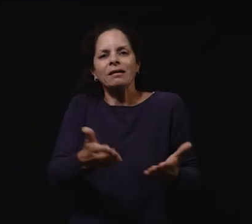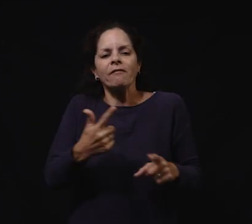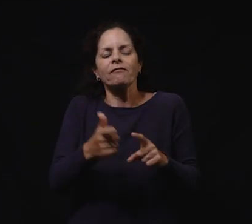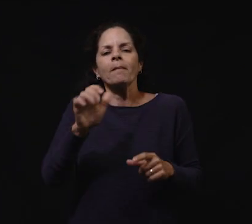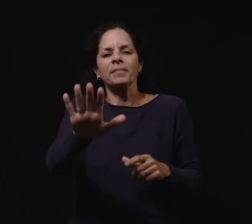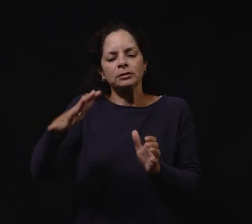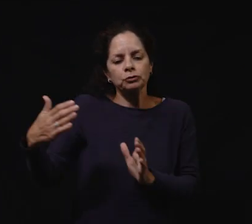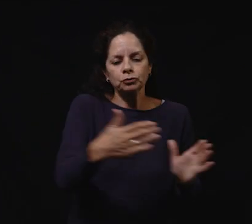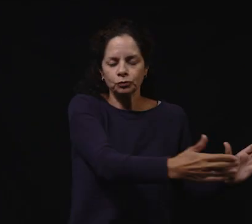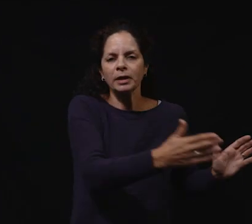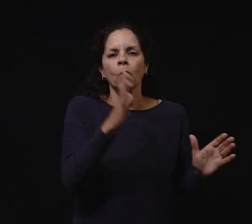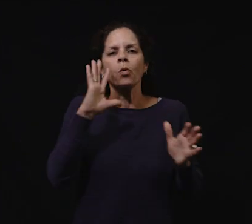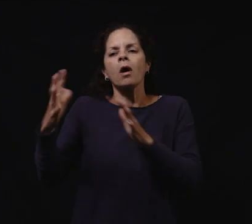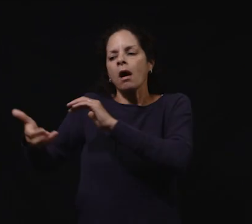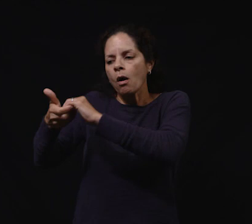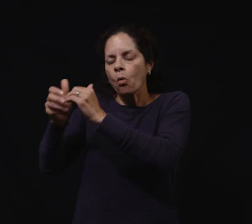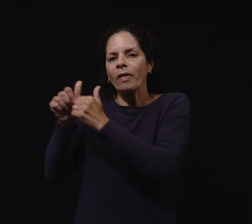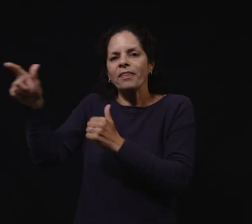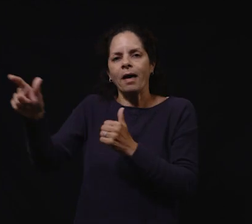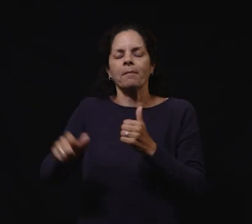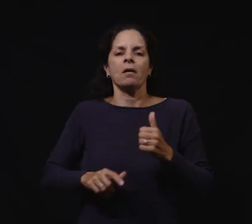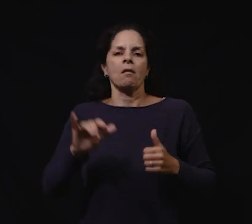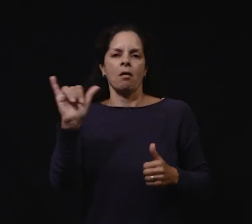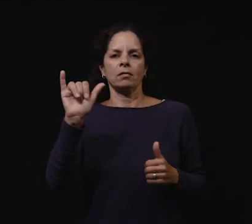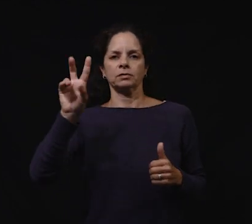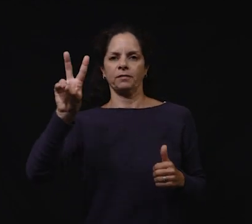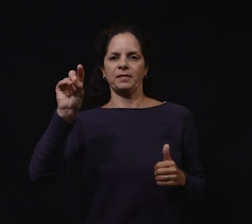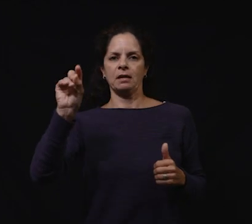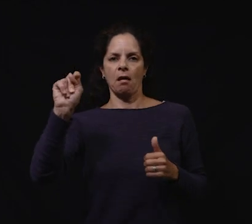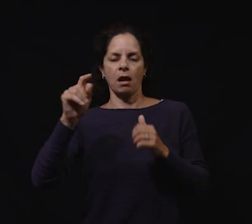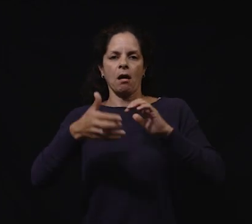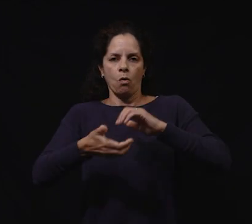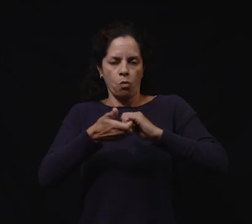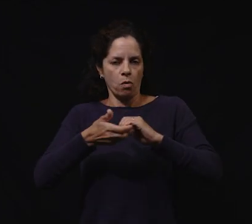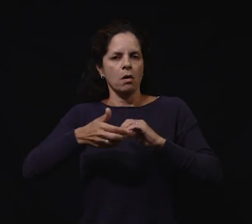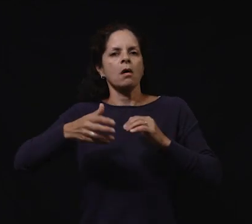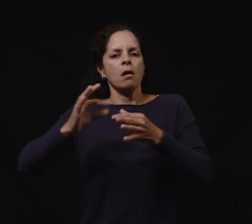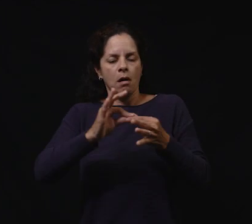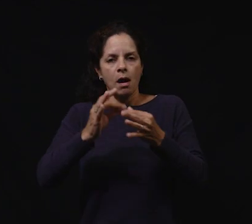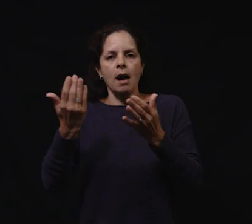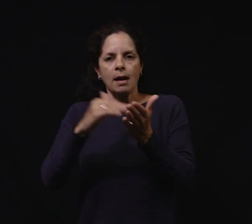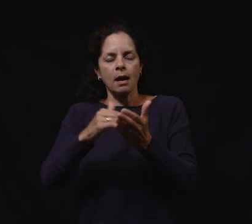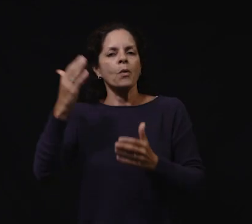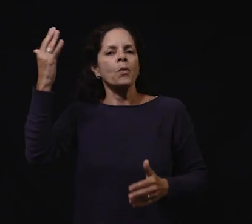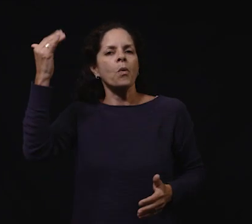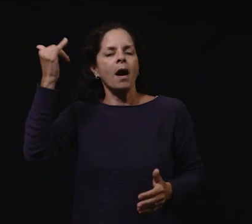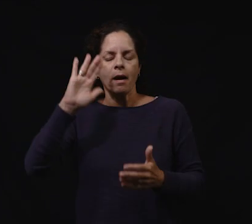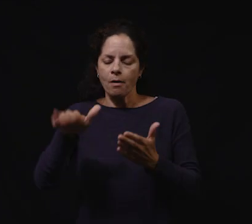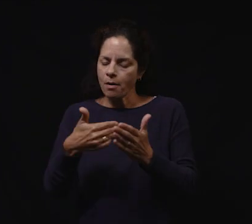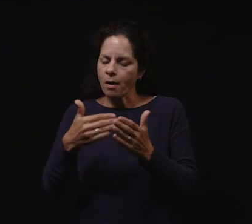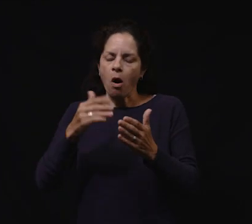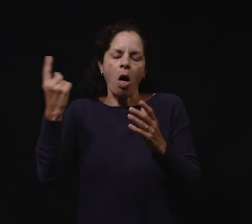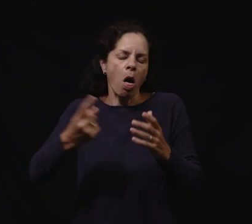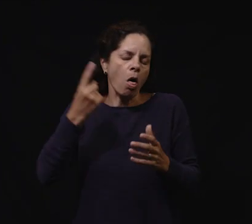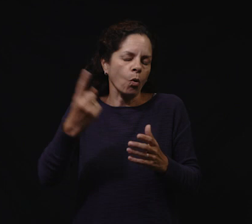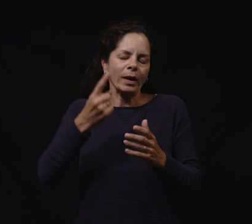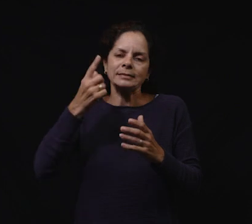Also, we'll be coordinating with VDOT again because after every storm of that one critical thing is